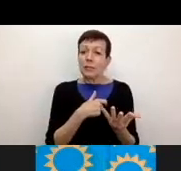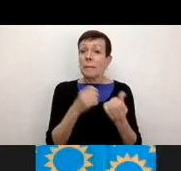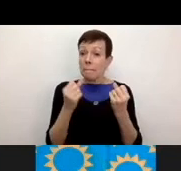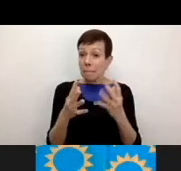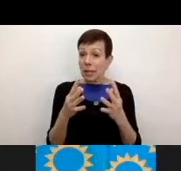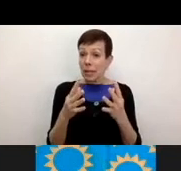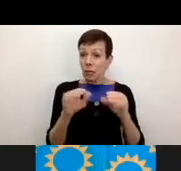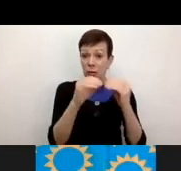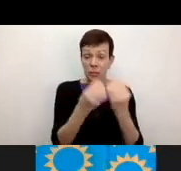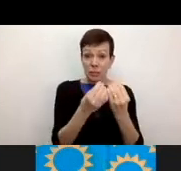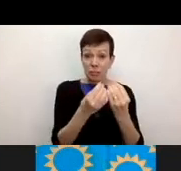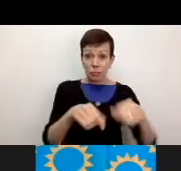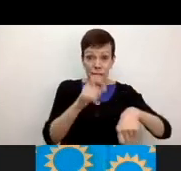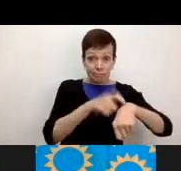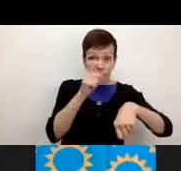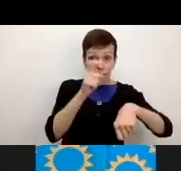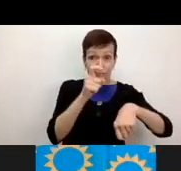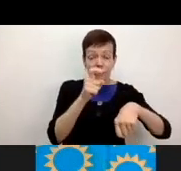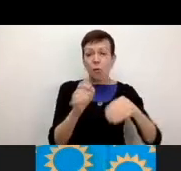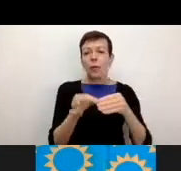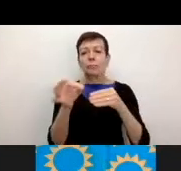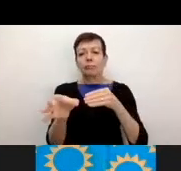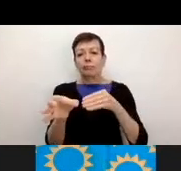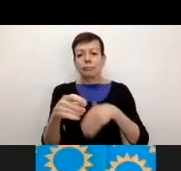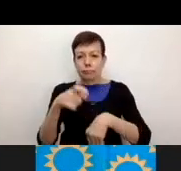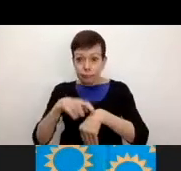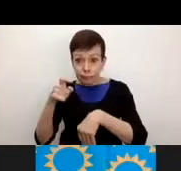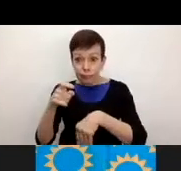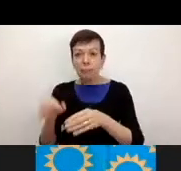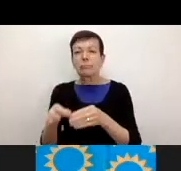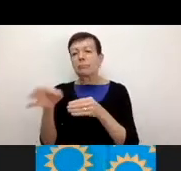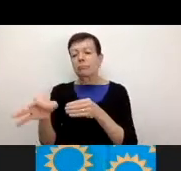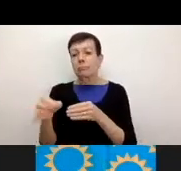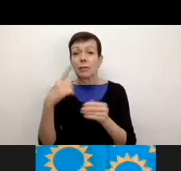completion of work or for the submission of final reports.